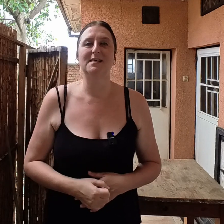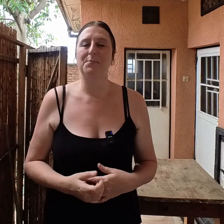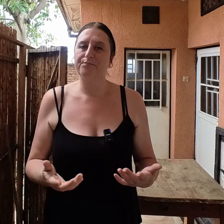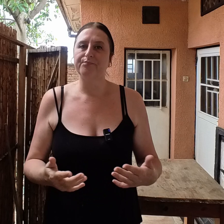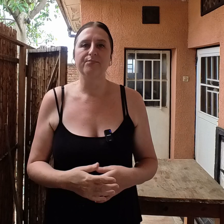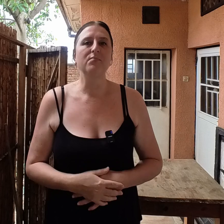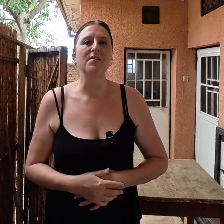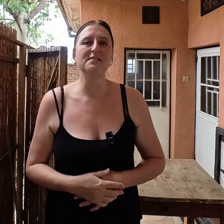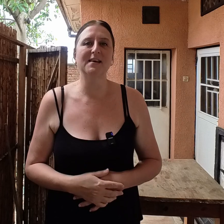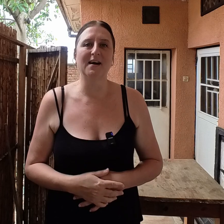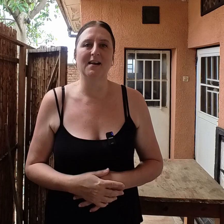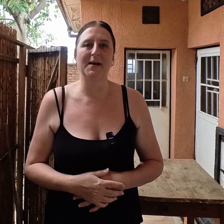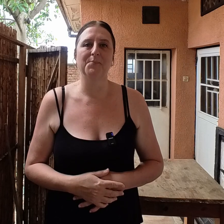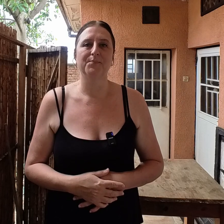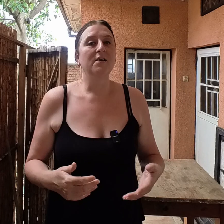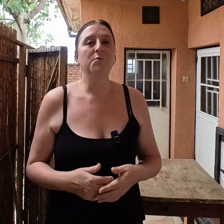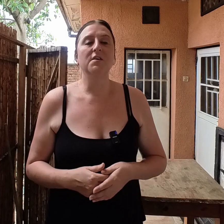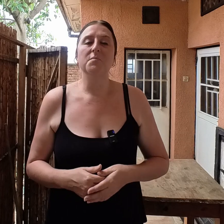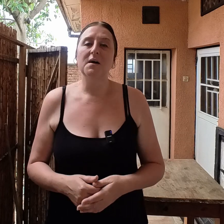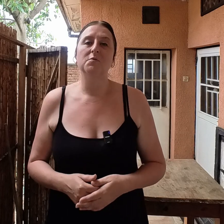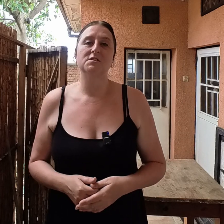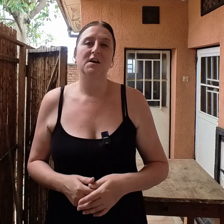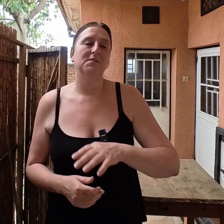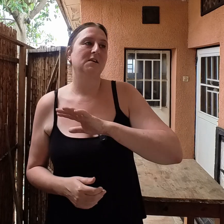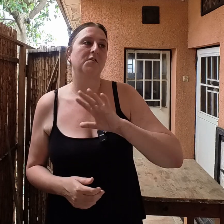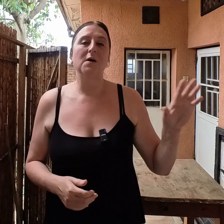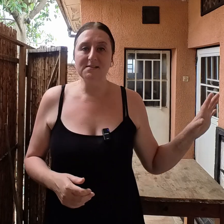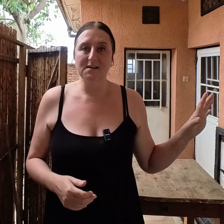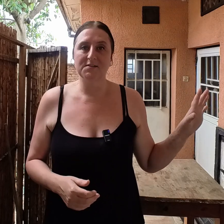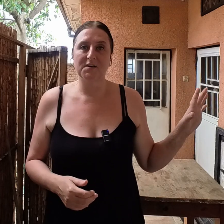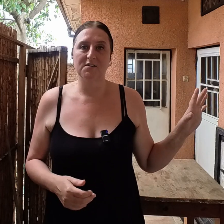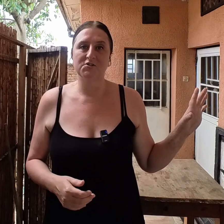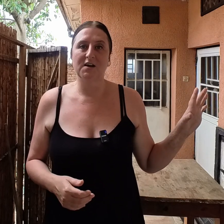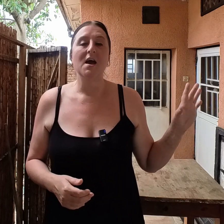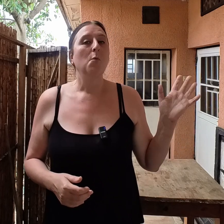city, that's Kigali. The other one that you might want to know is, over the west side of the country,